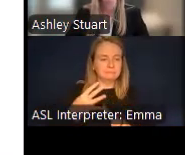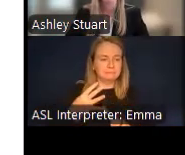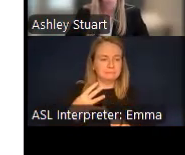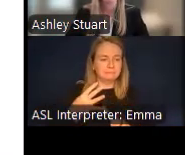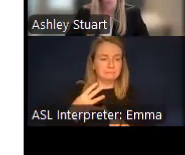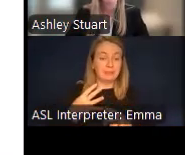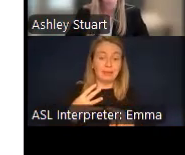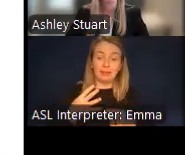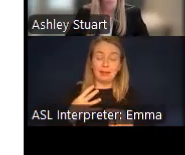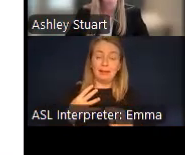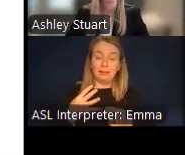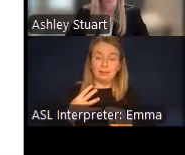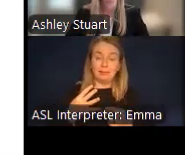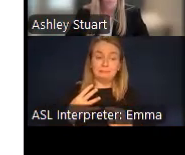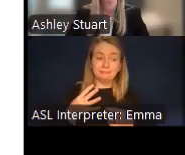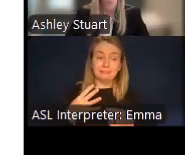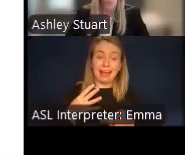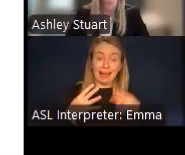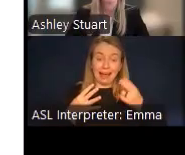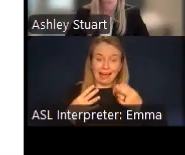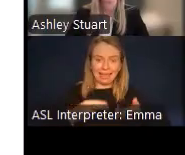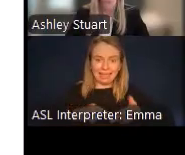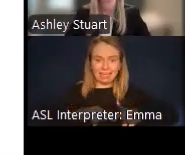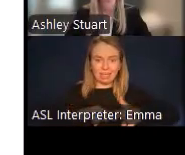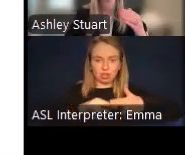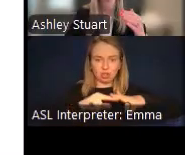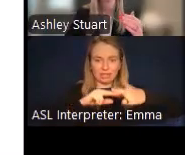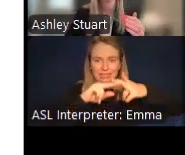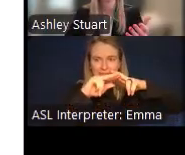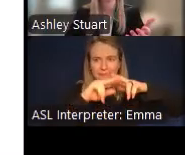we have the pattern of high increasing so this is the